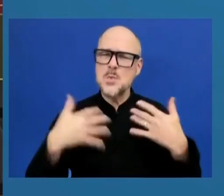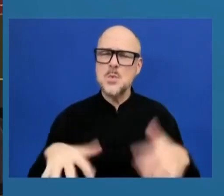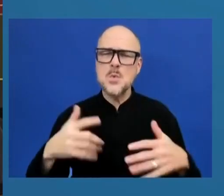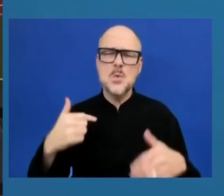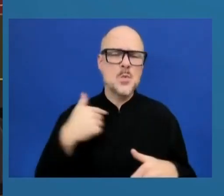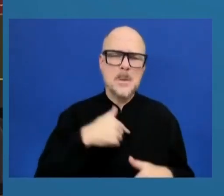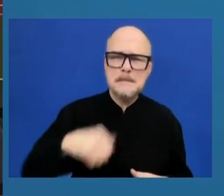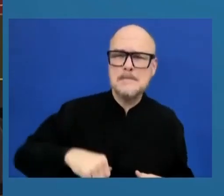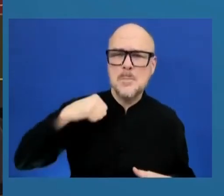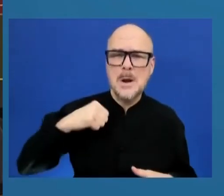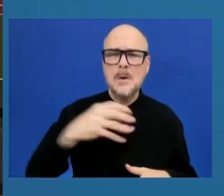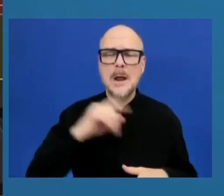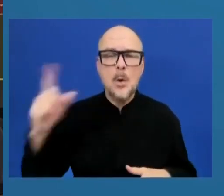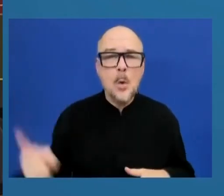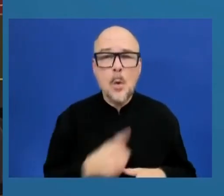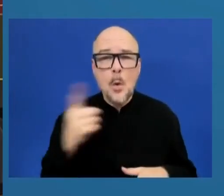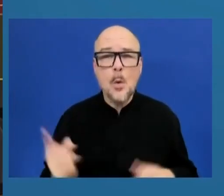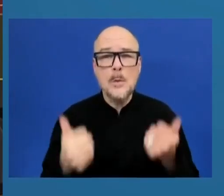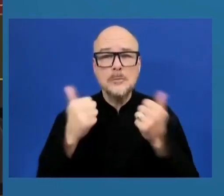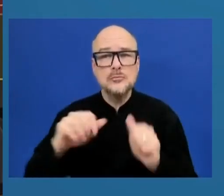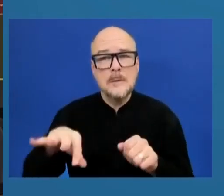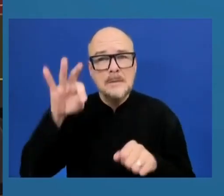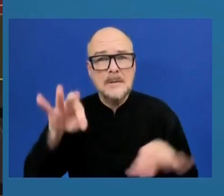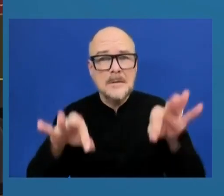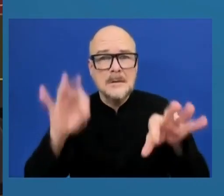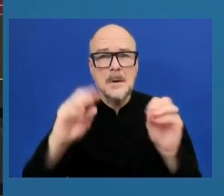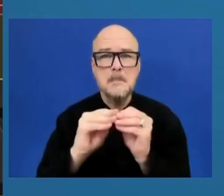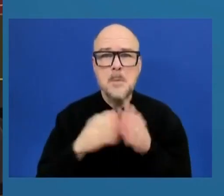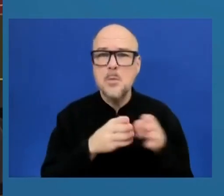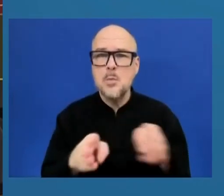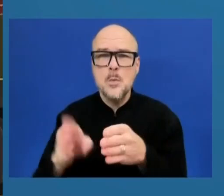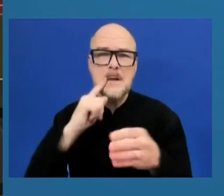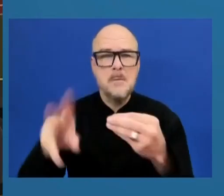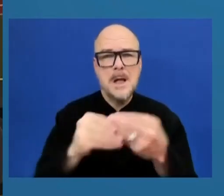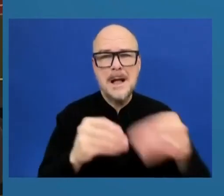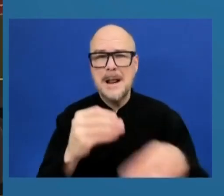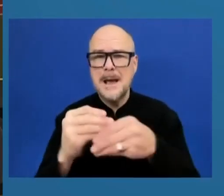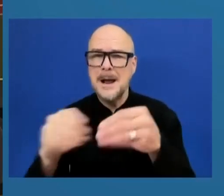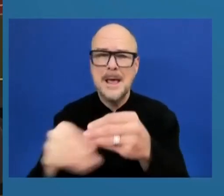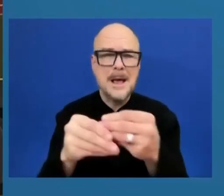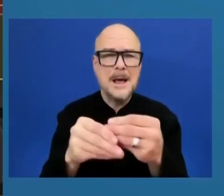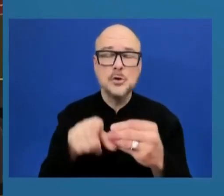to improve the safety and outcomes as you can see a 53% decline in shootings.